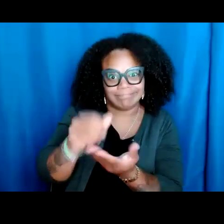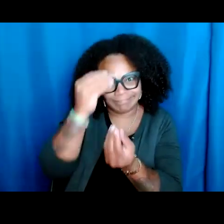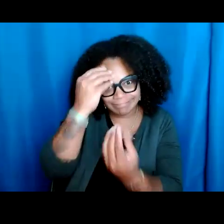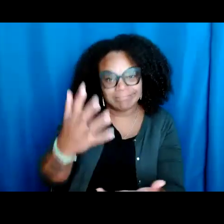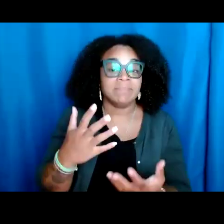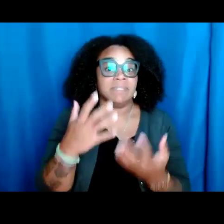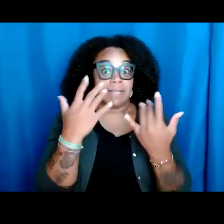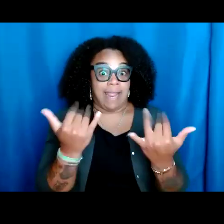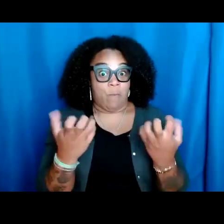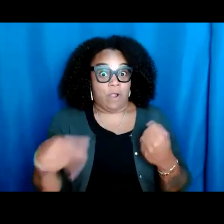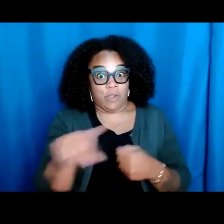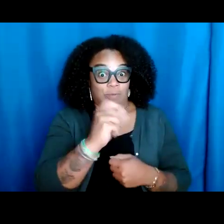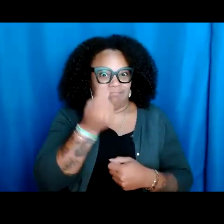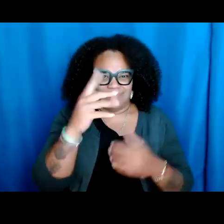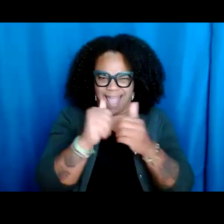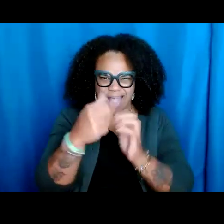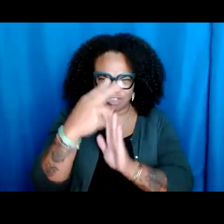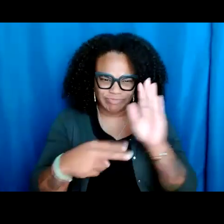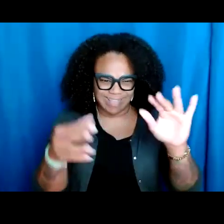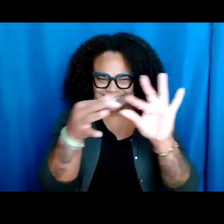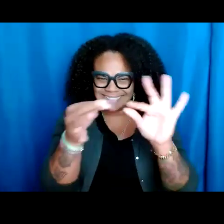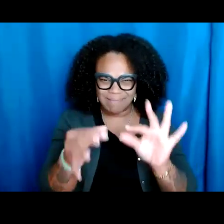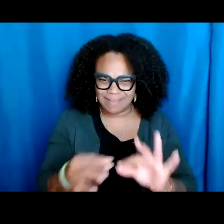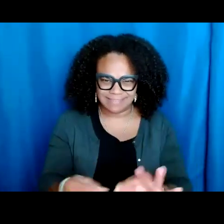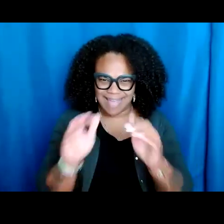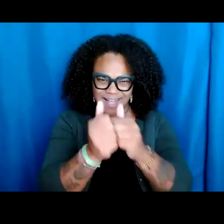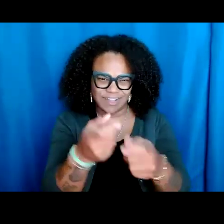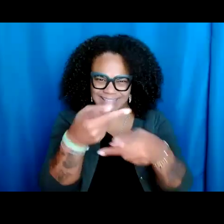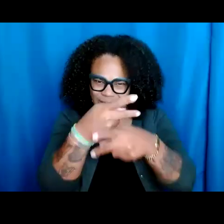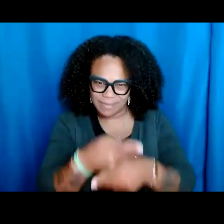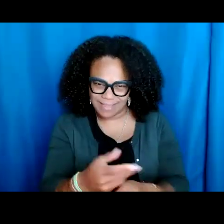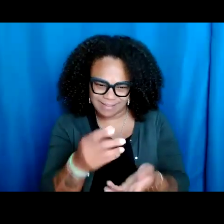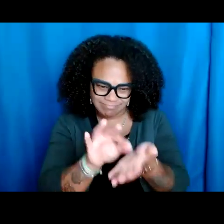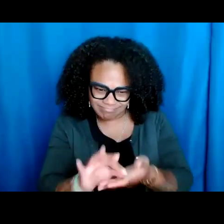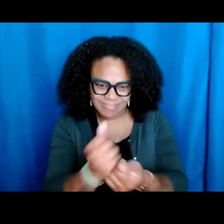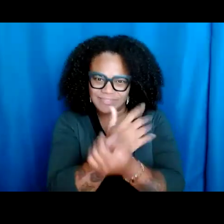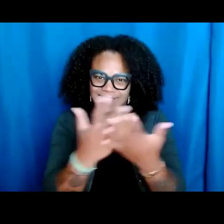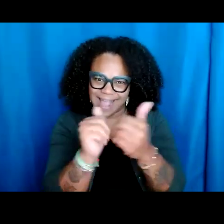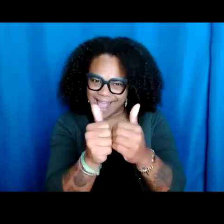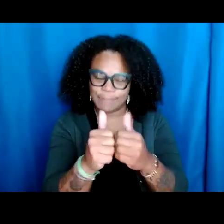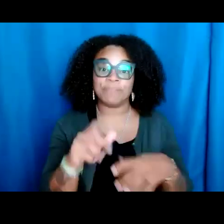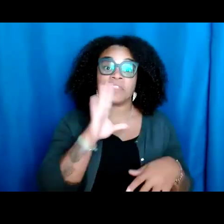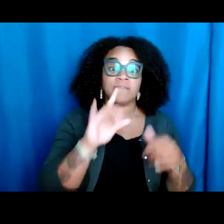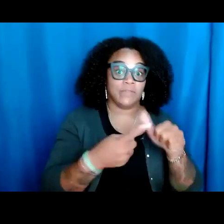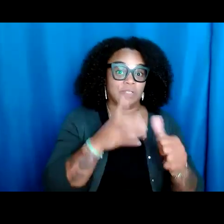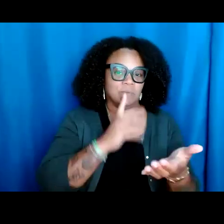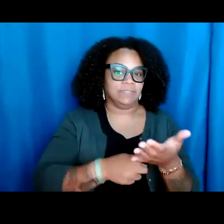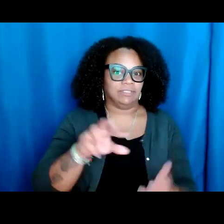read your statements and how they are computed. The first thing we will discuss is revenue.